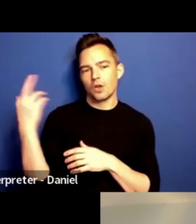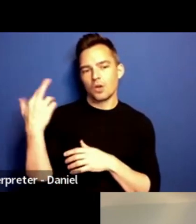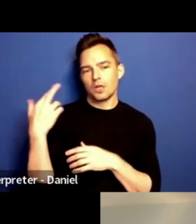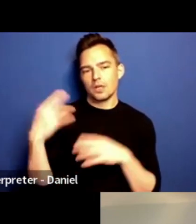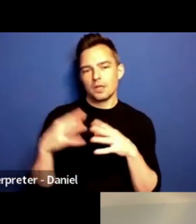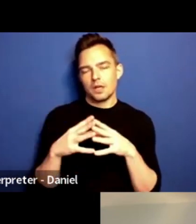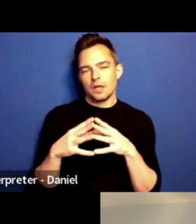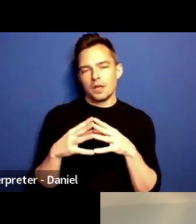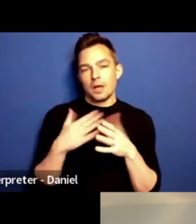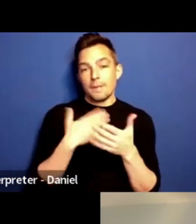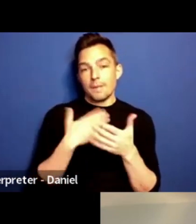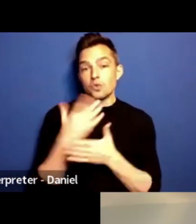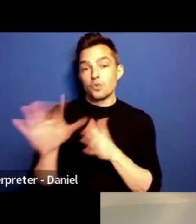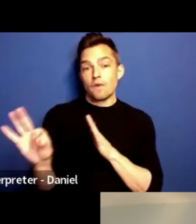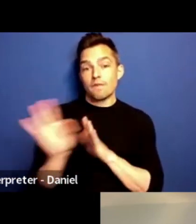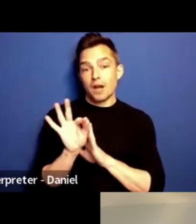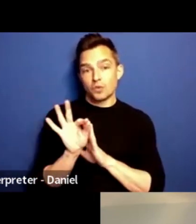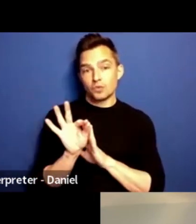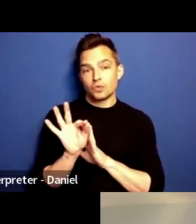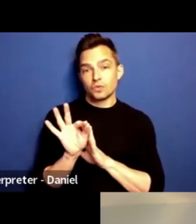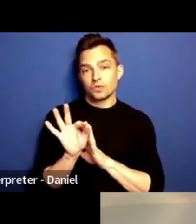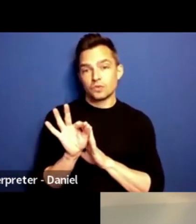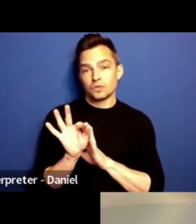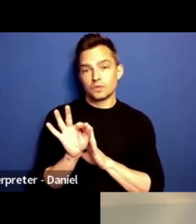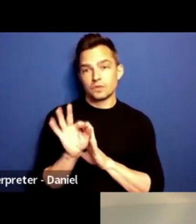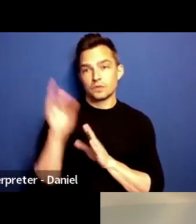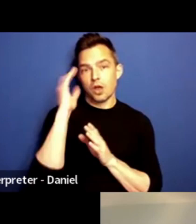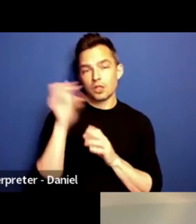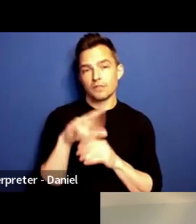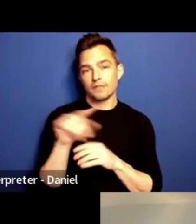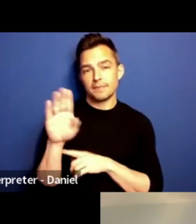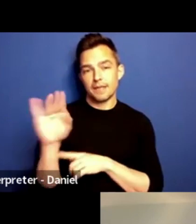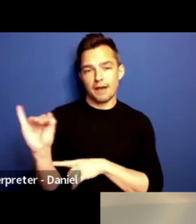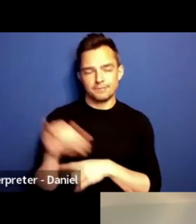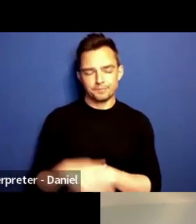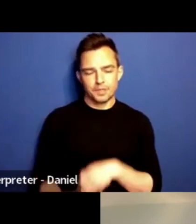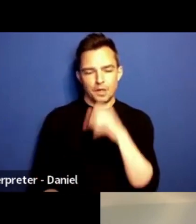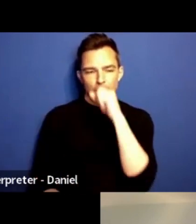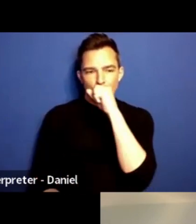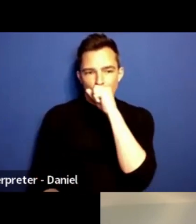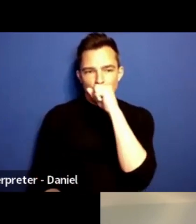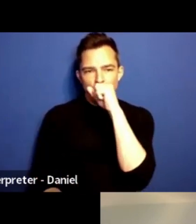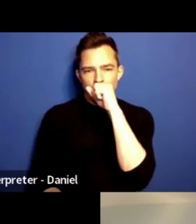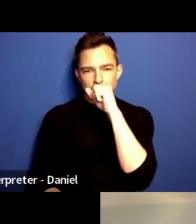newfound knowledge of TBI. I will be seeking, you know,